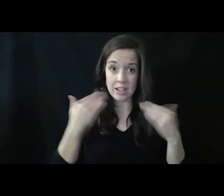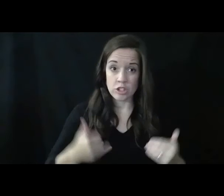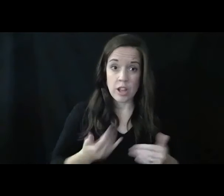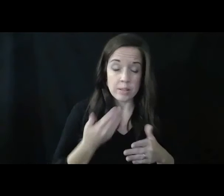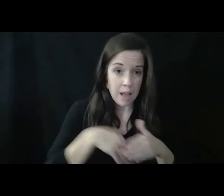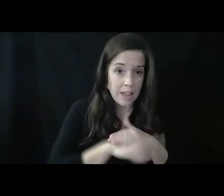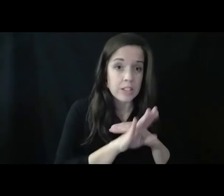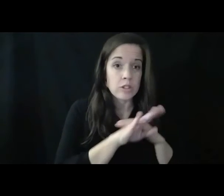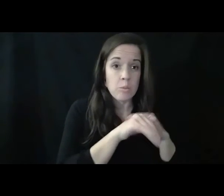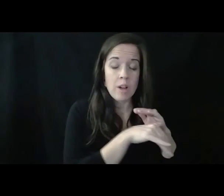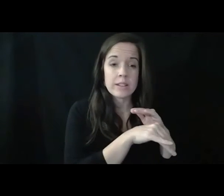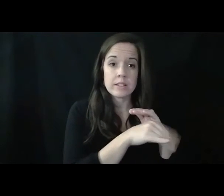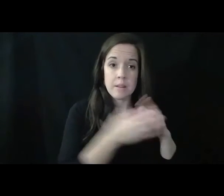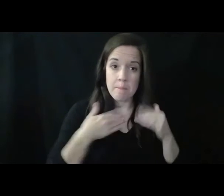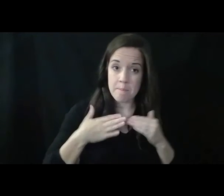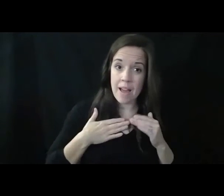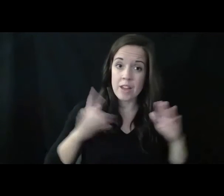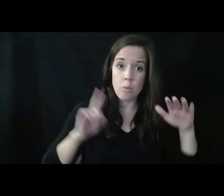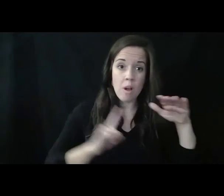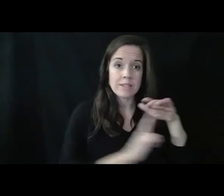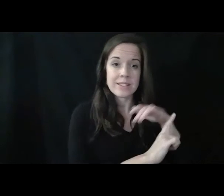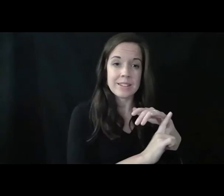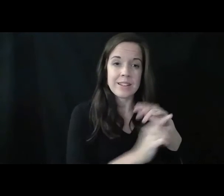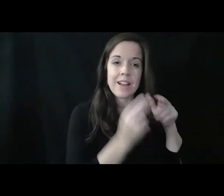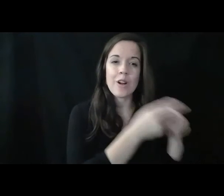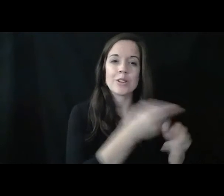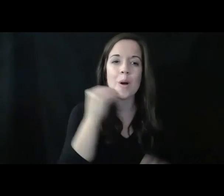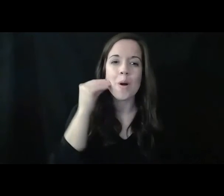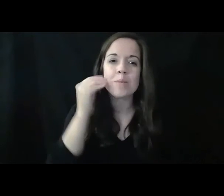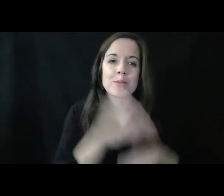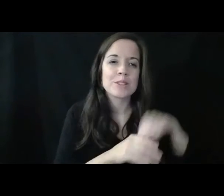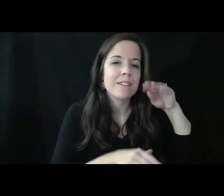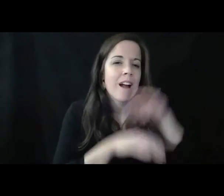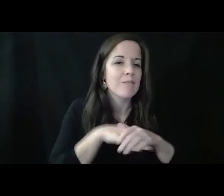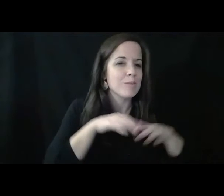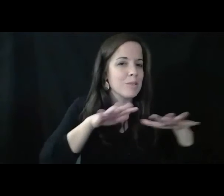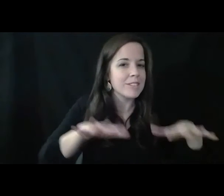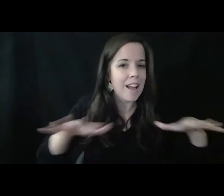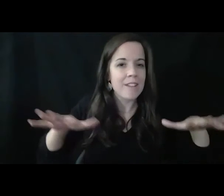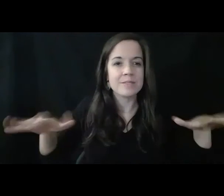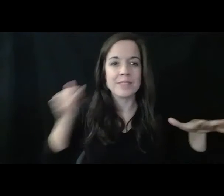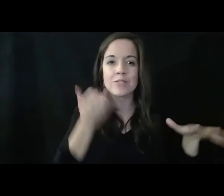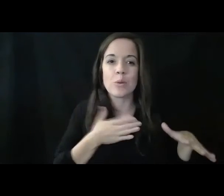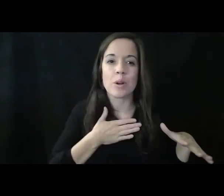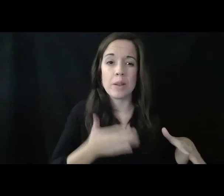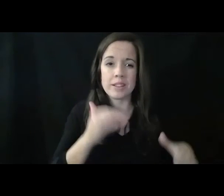Mine did, and I called it home. It was comfortable enough, if you were willing to lie. I was.